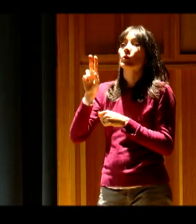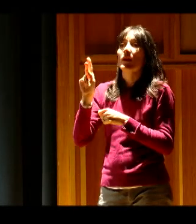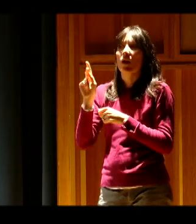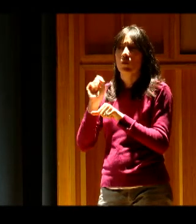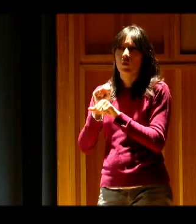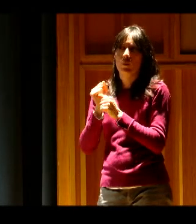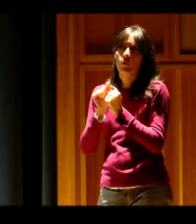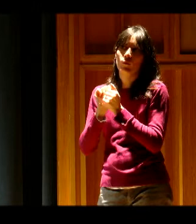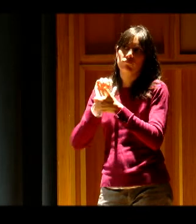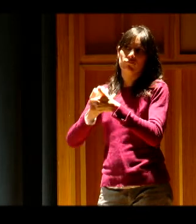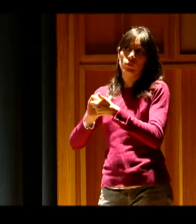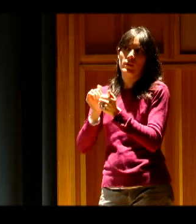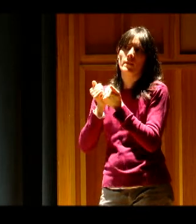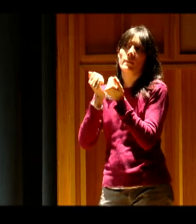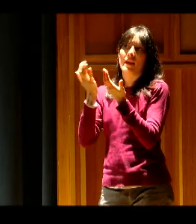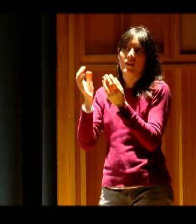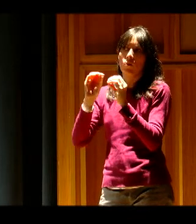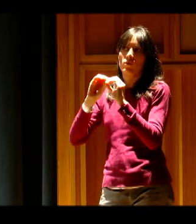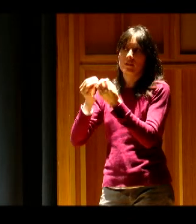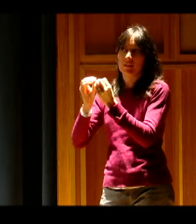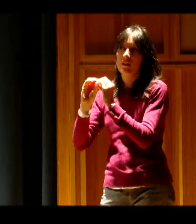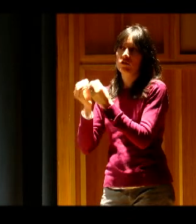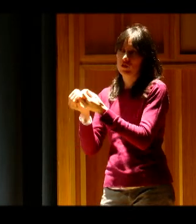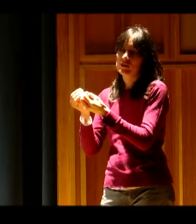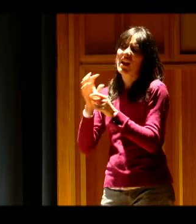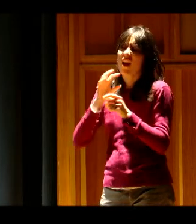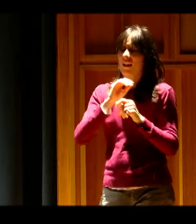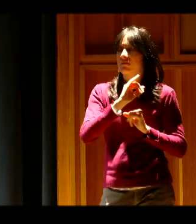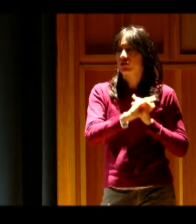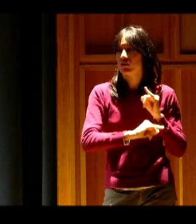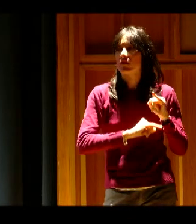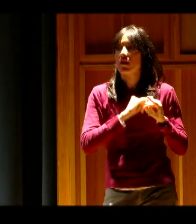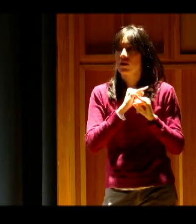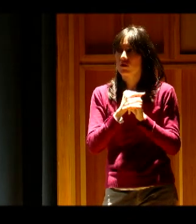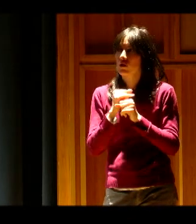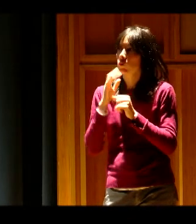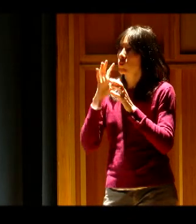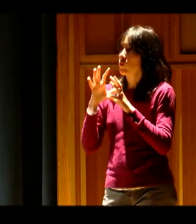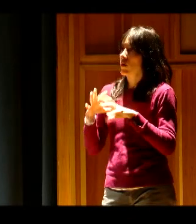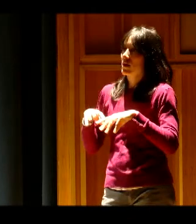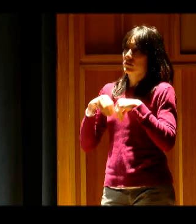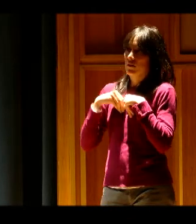actually increasingly internationally to either adopt that framework or to adapt it, take it.